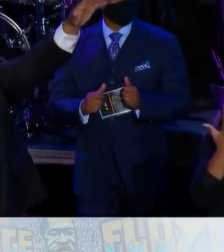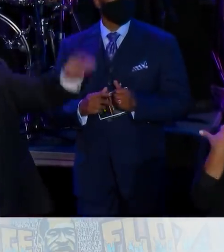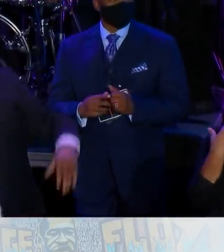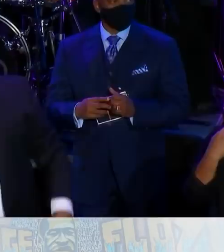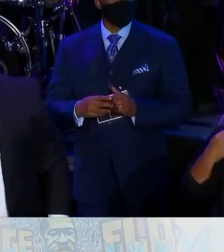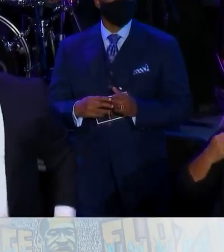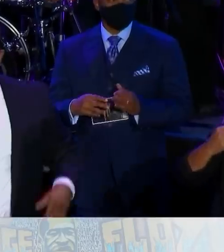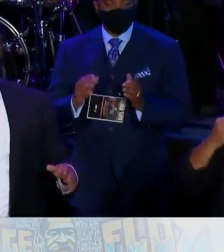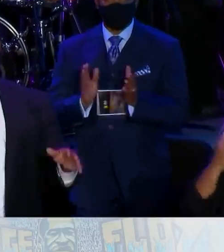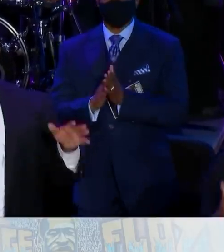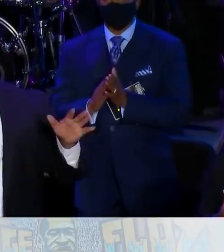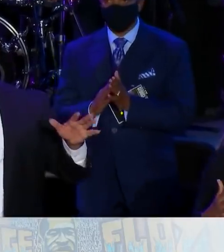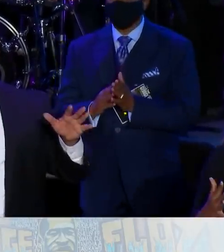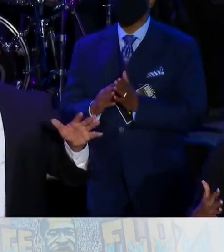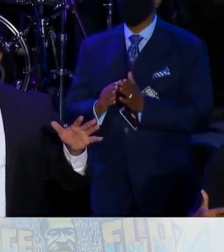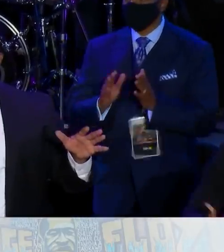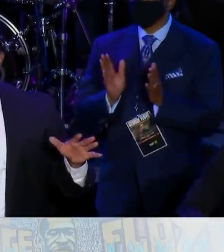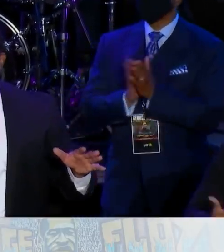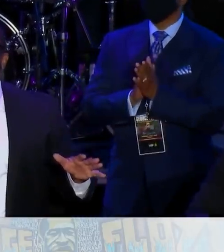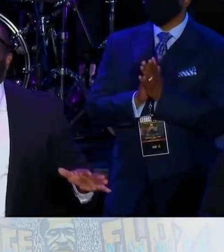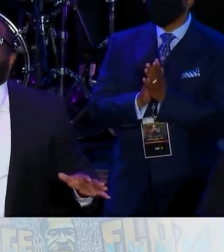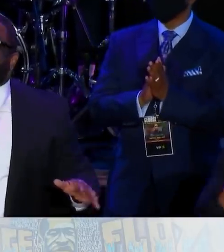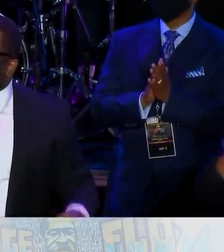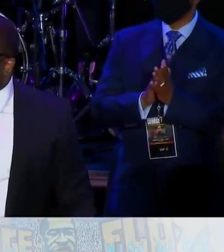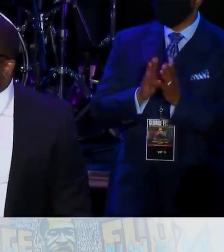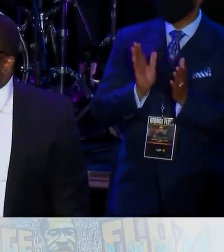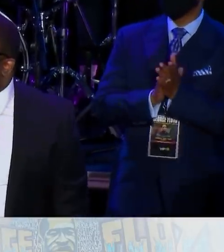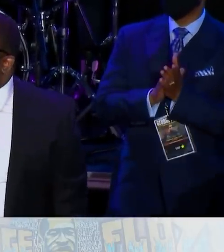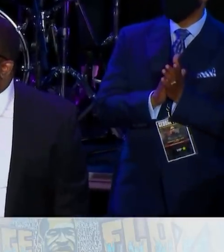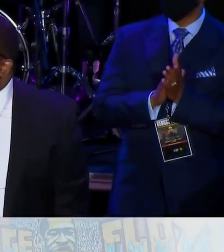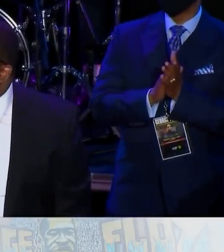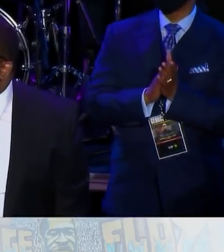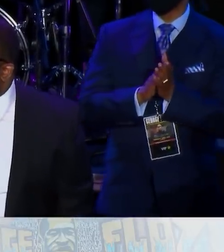GOD MY SAVIOR.